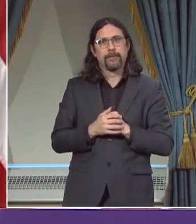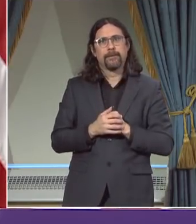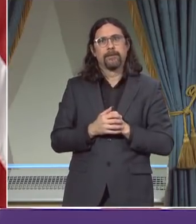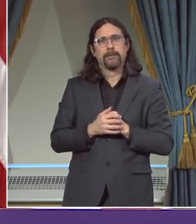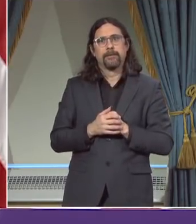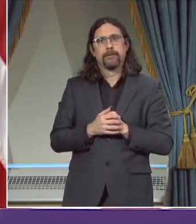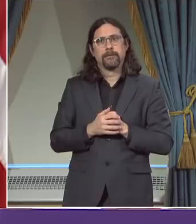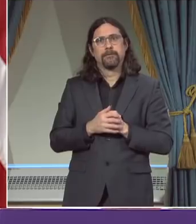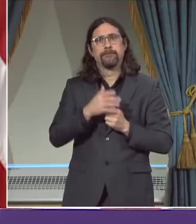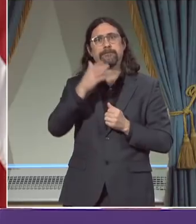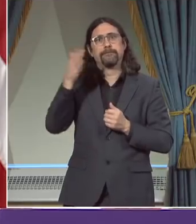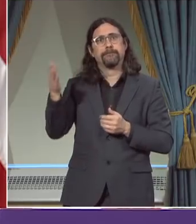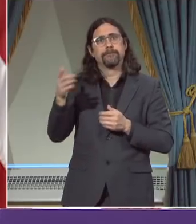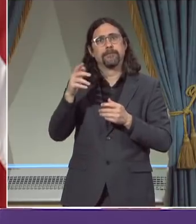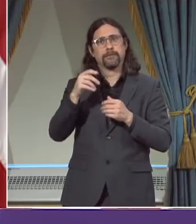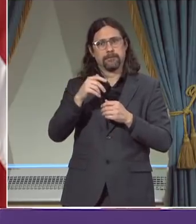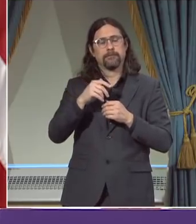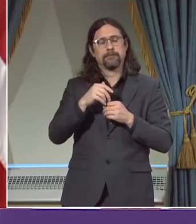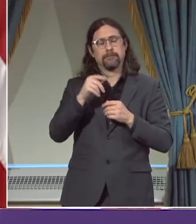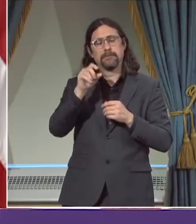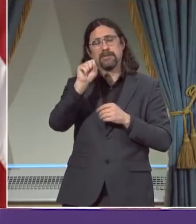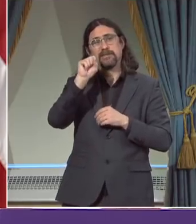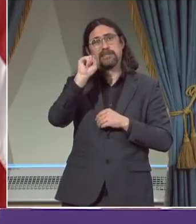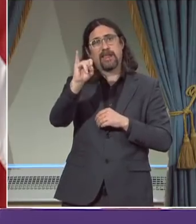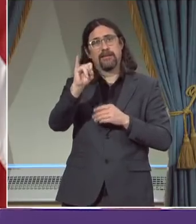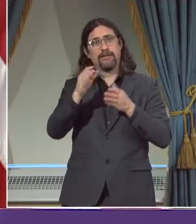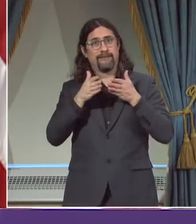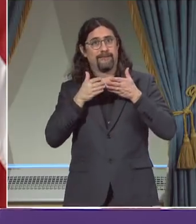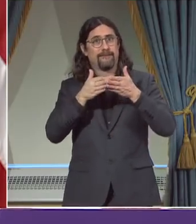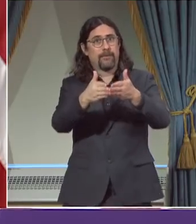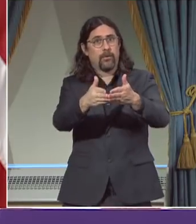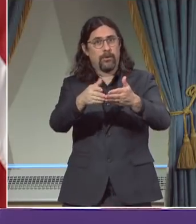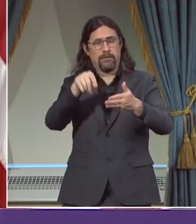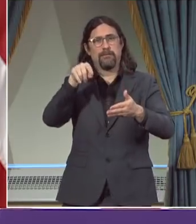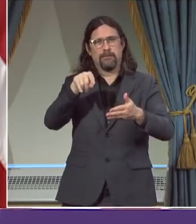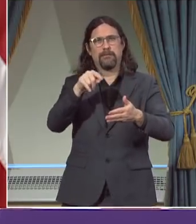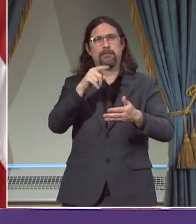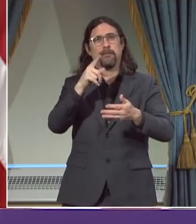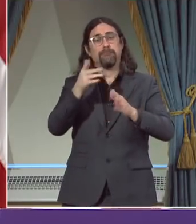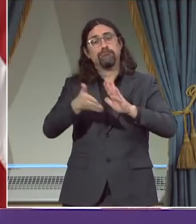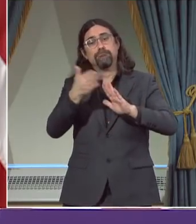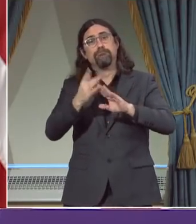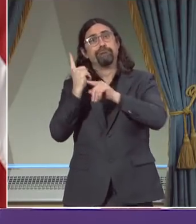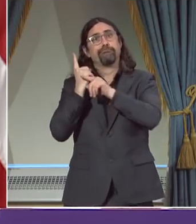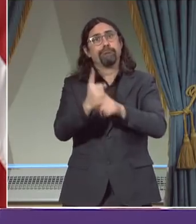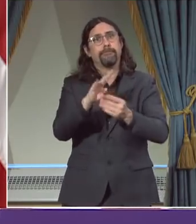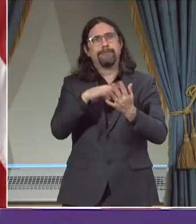TRANSPORTATI, ONA